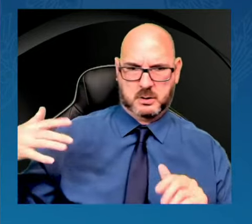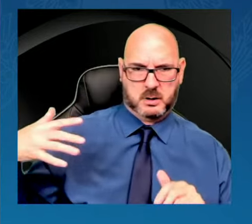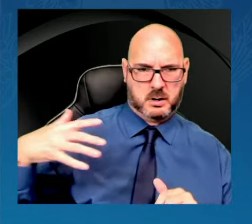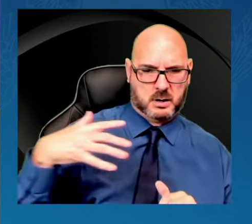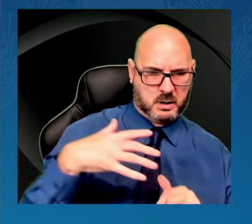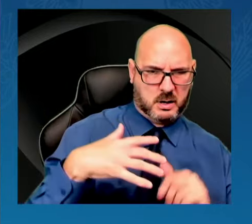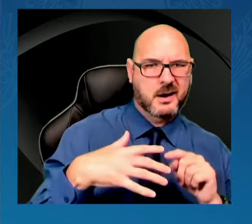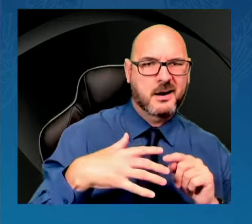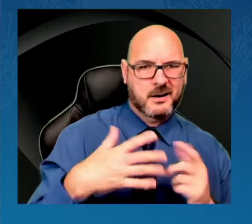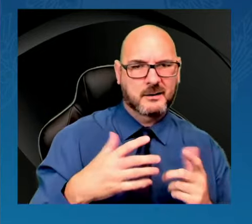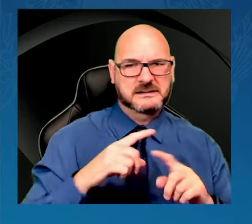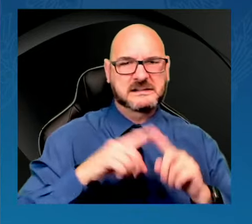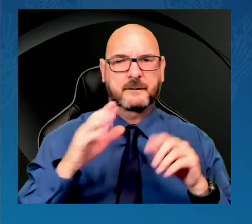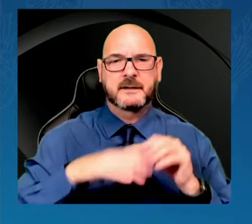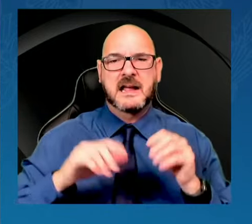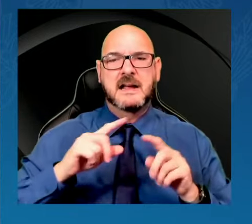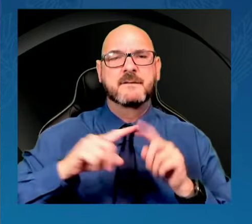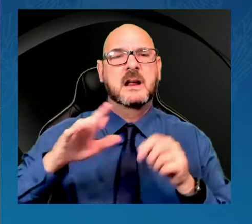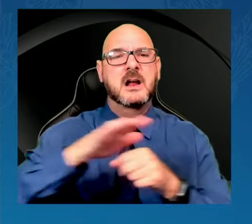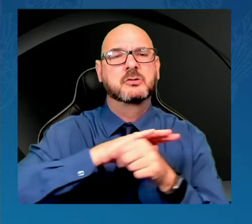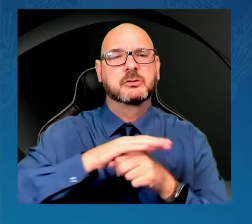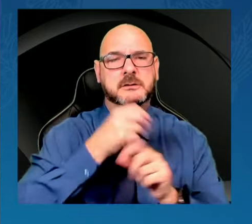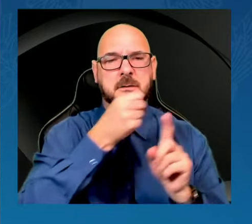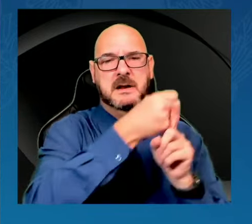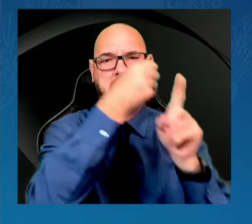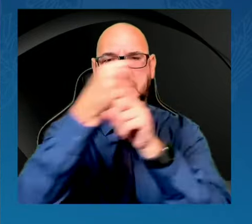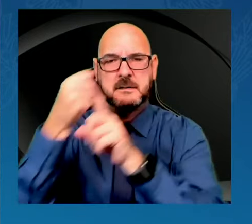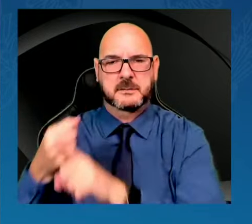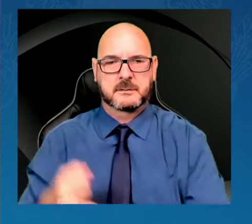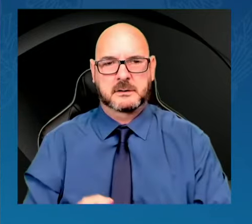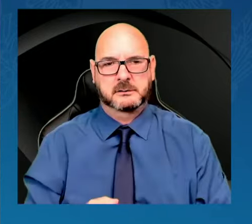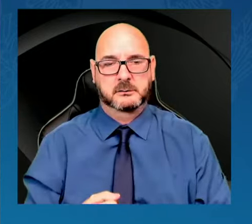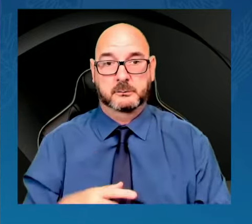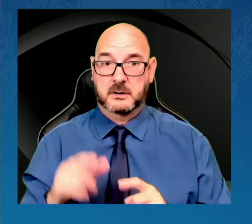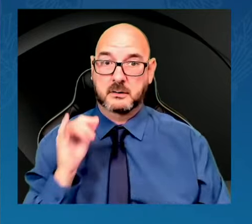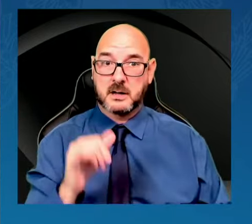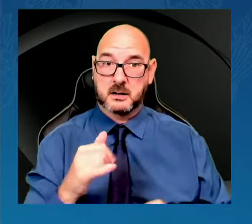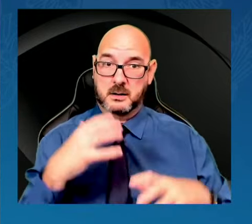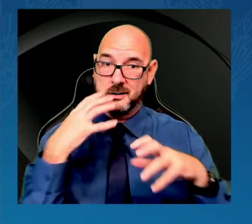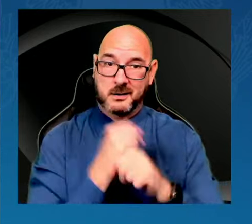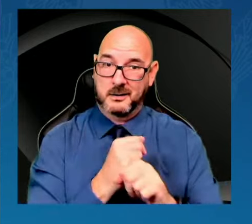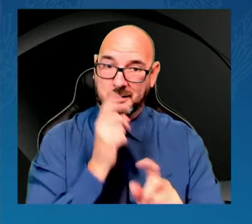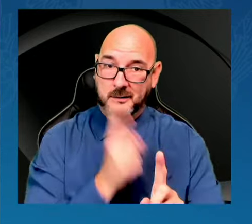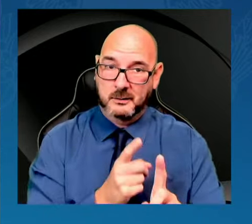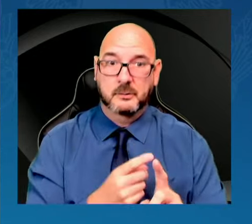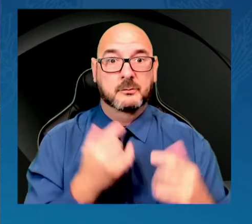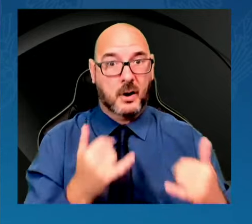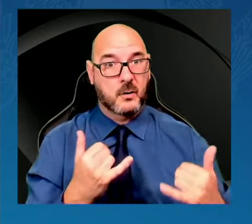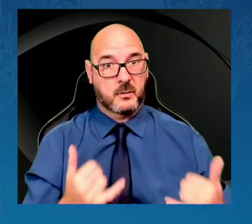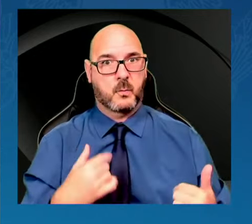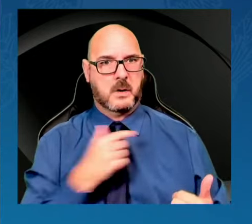So that's kind of, in a nutshell, the trajectory. And then, of course, now the work that we are doing around pushing for,